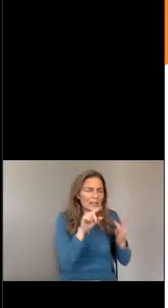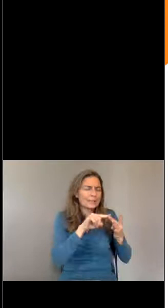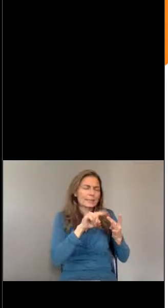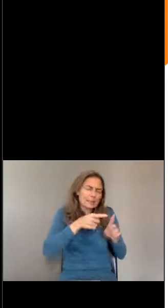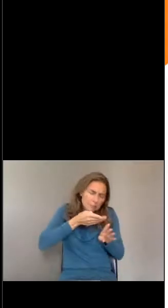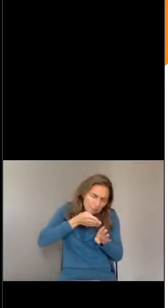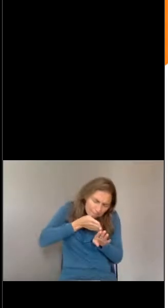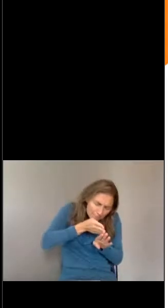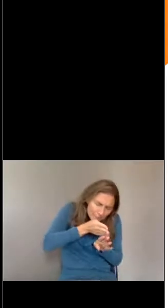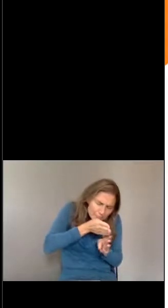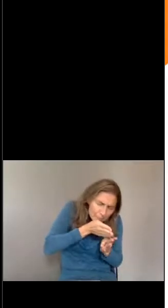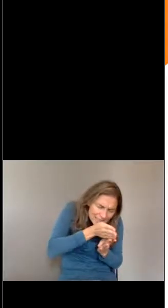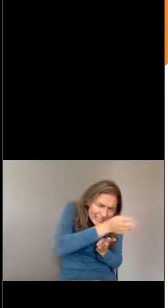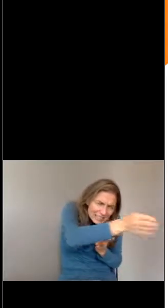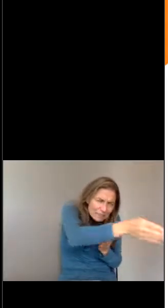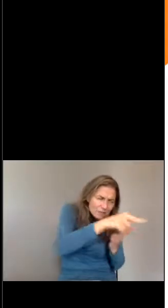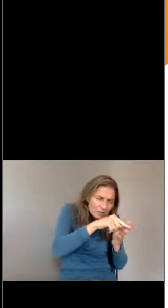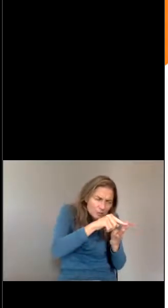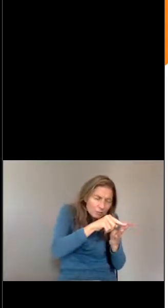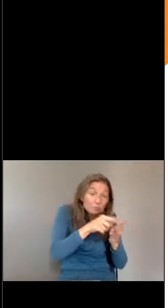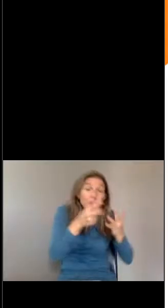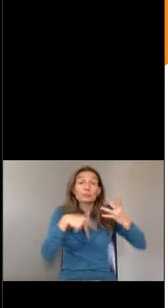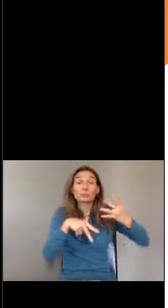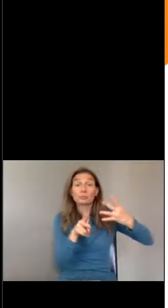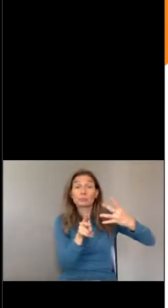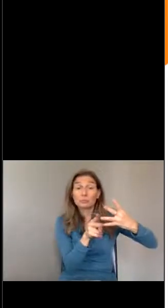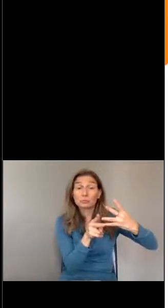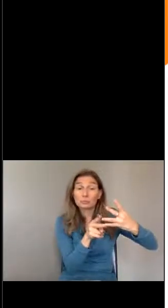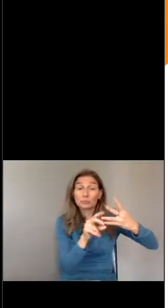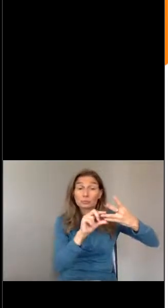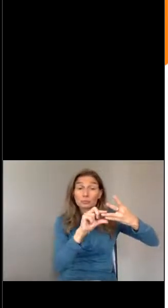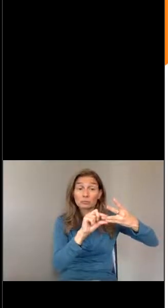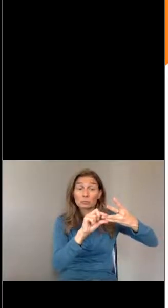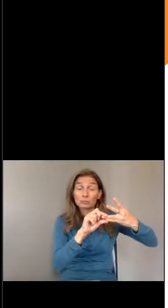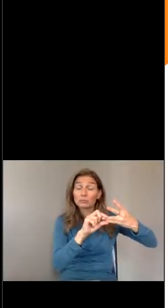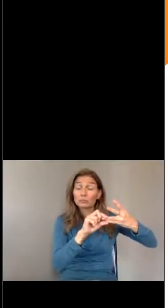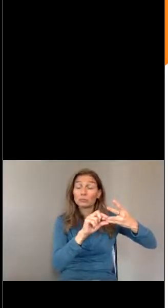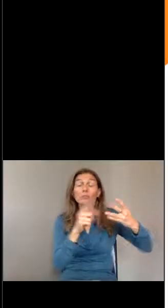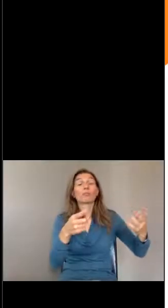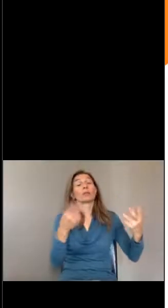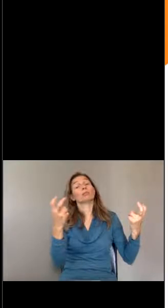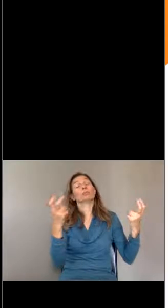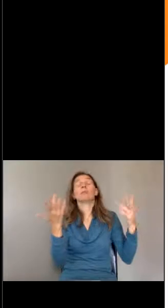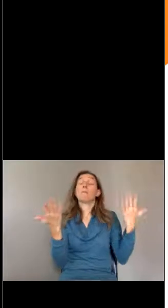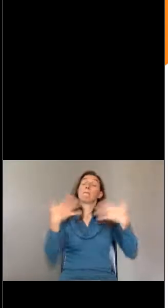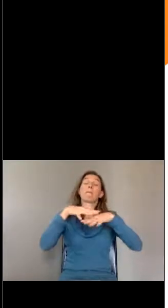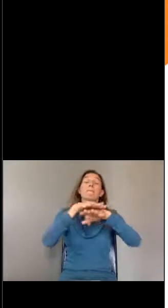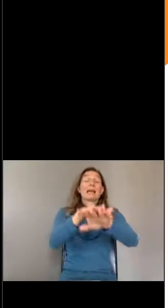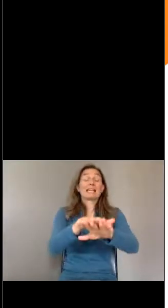But the next two schemes, which are the targeted and the mainstream schemes, and these are basically